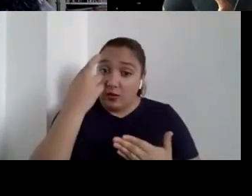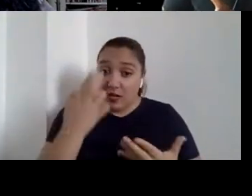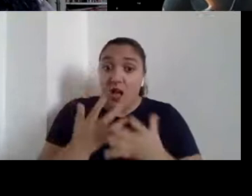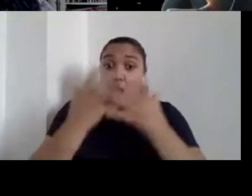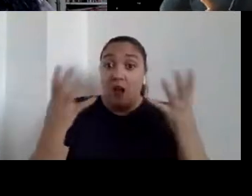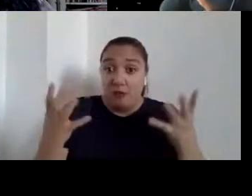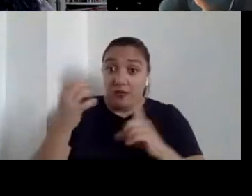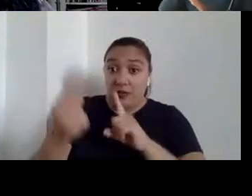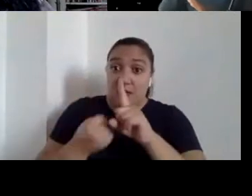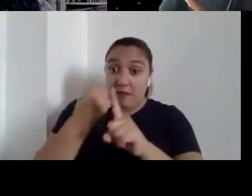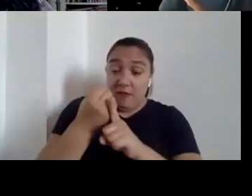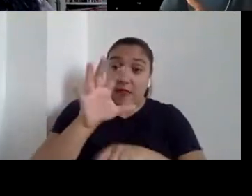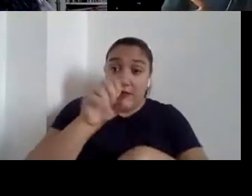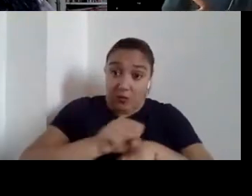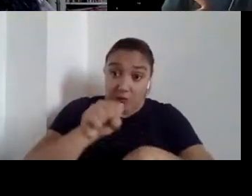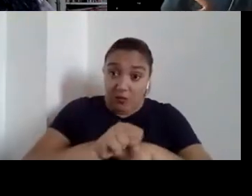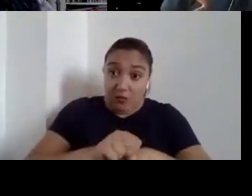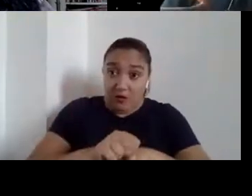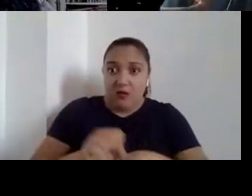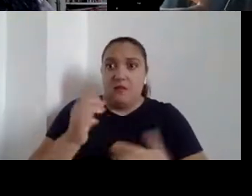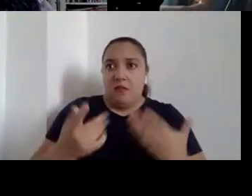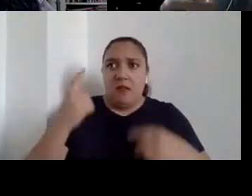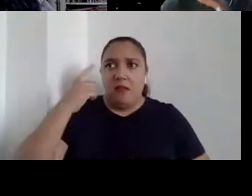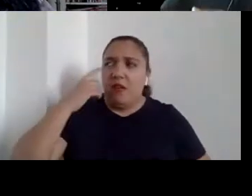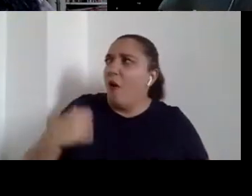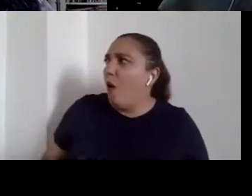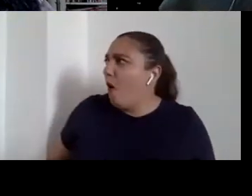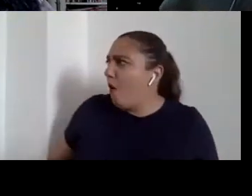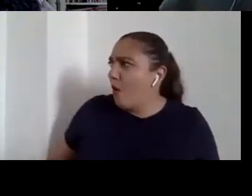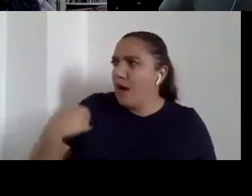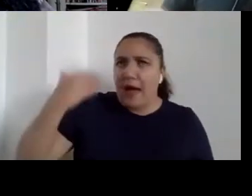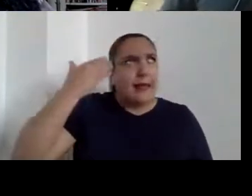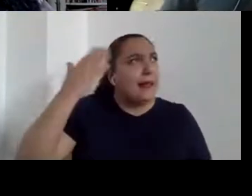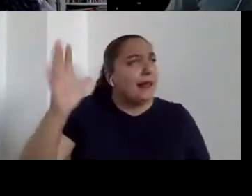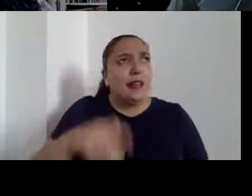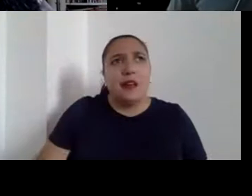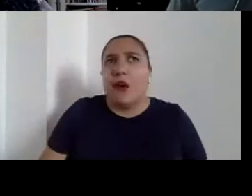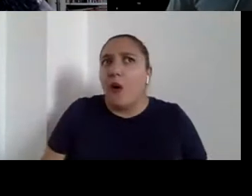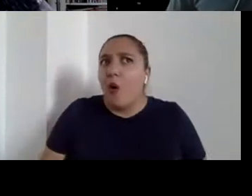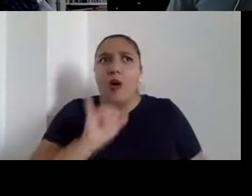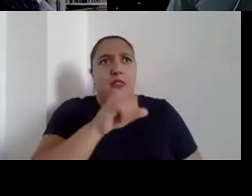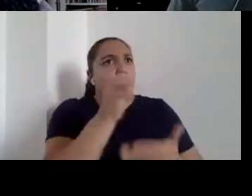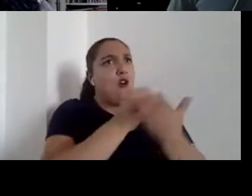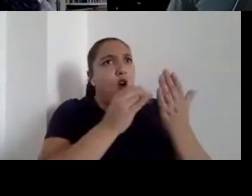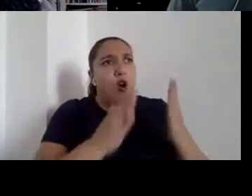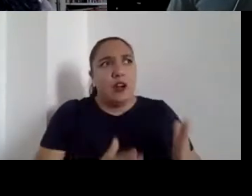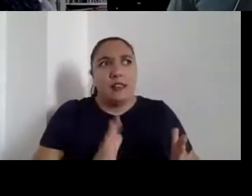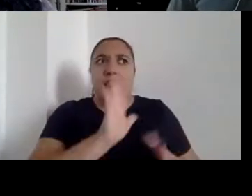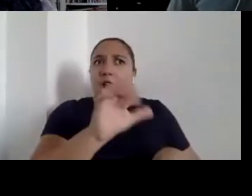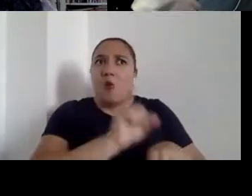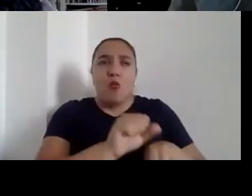oh, wow, I didn't know this artist was actually doing such important work. I guess I will